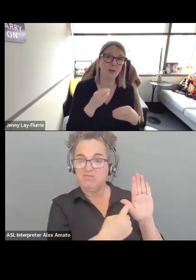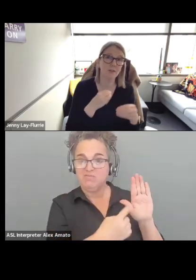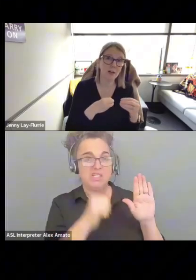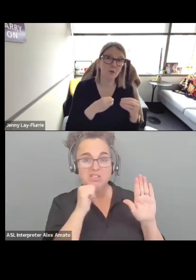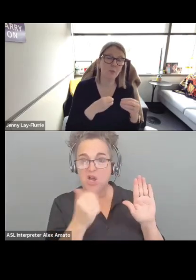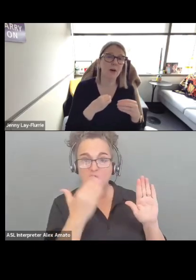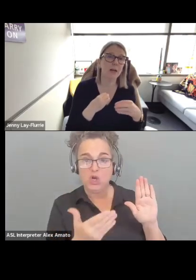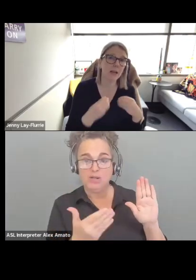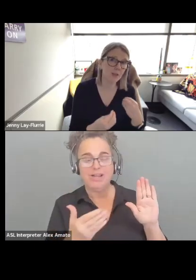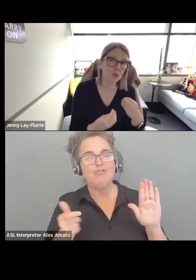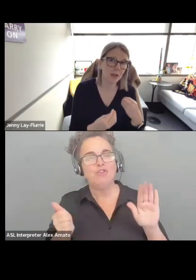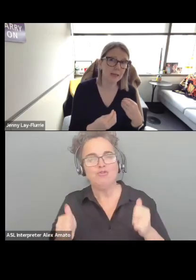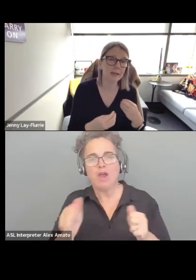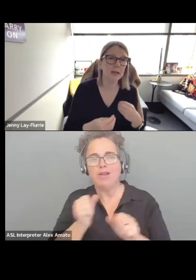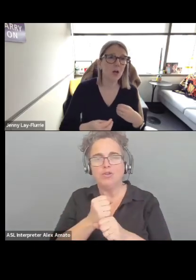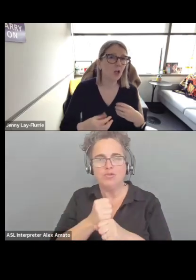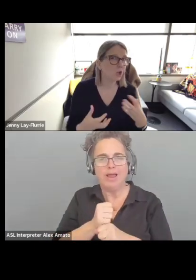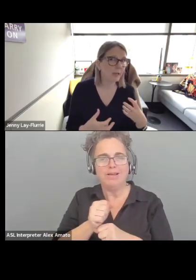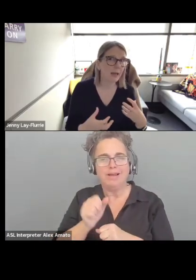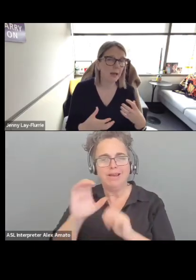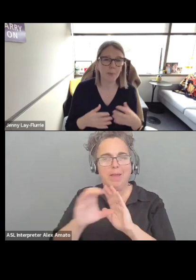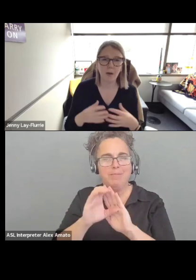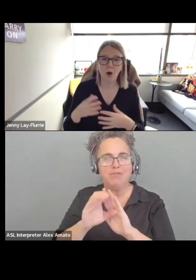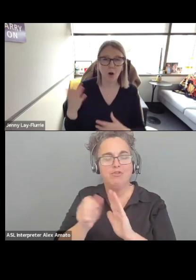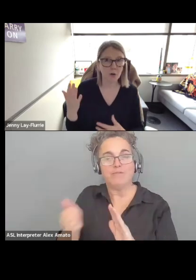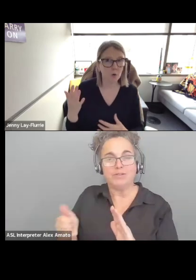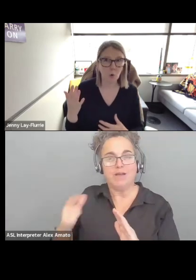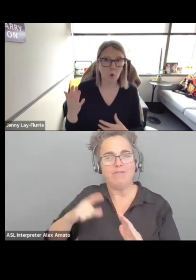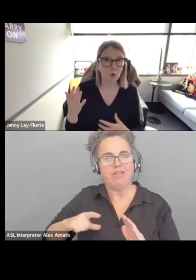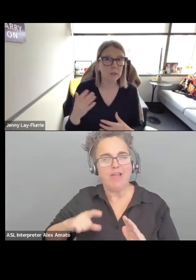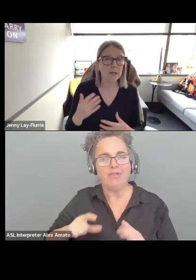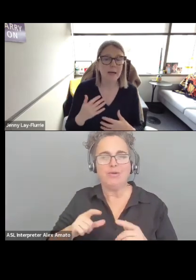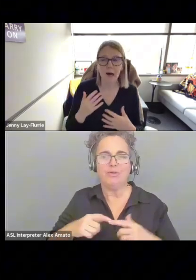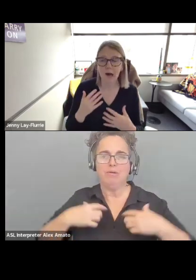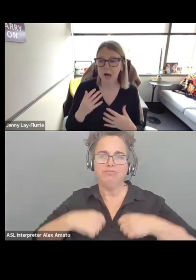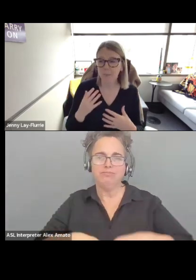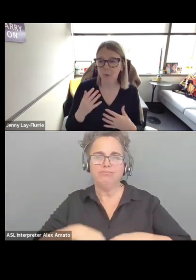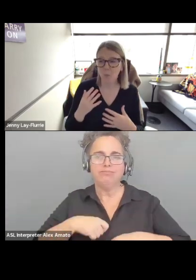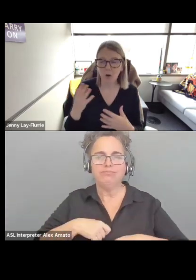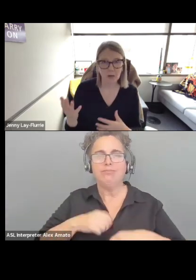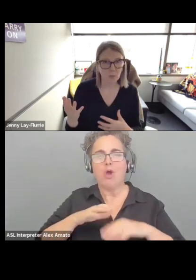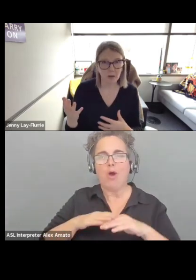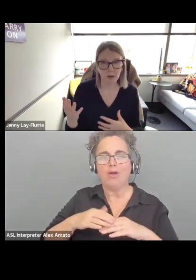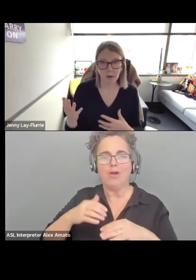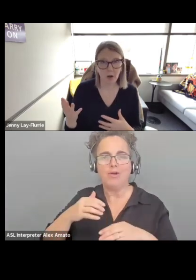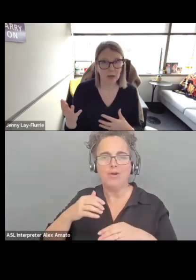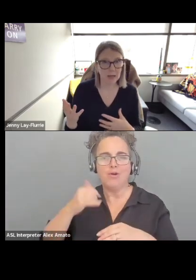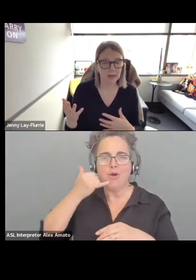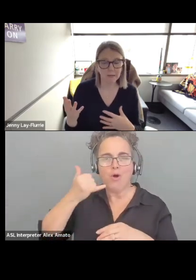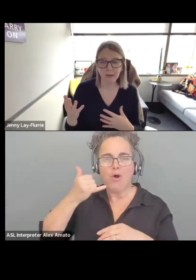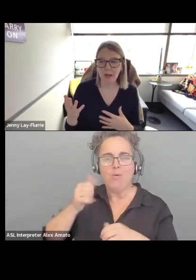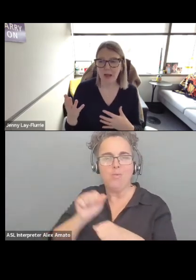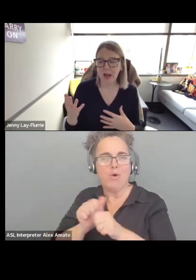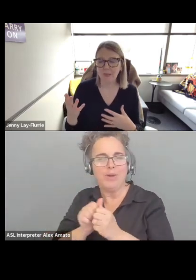of herself, wearing a leather jacket, looking hip on a call, working with her colleagues,